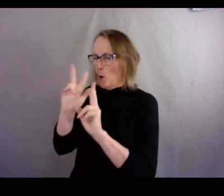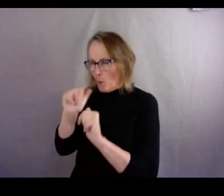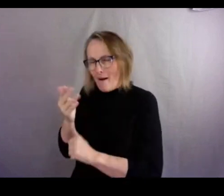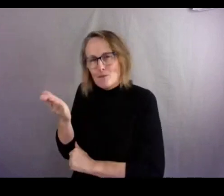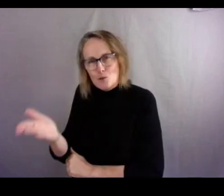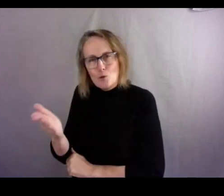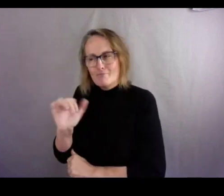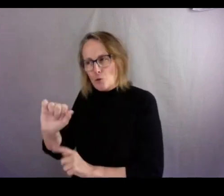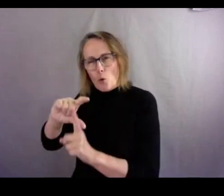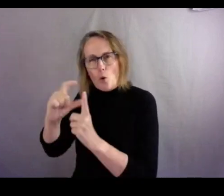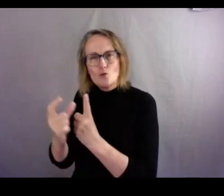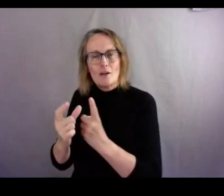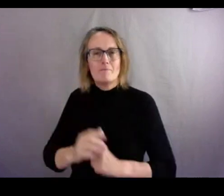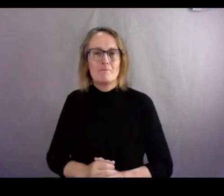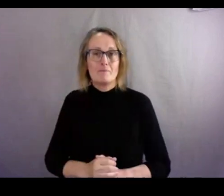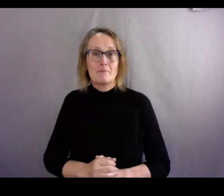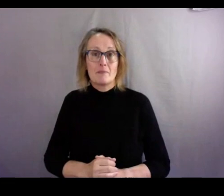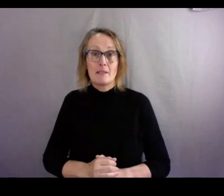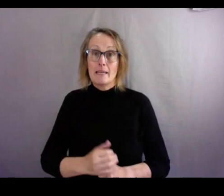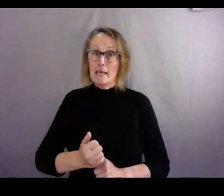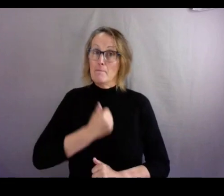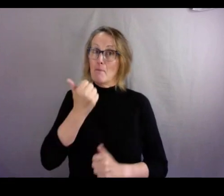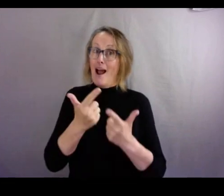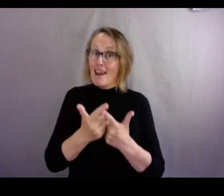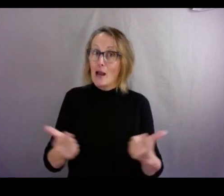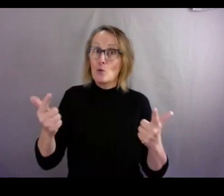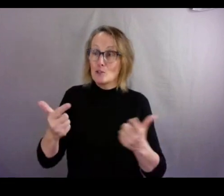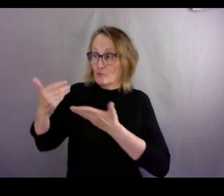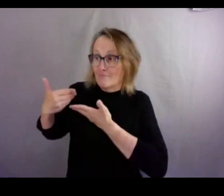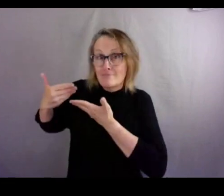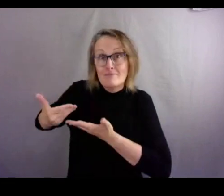In the words of my beautiful ancestors whose language I was forbidden to speak